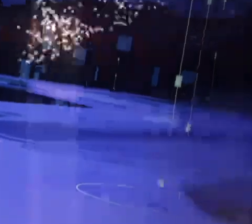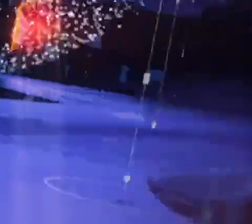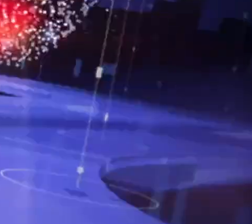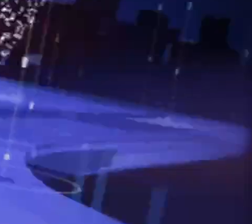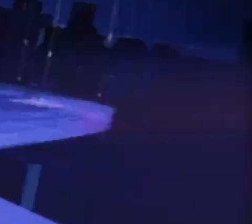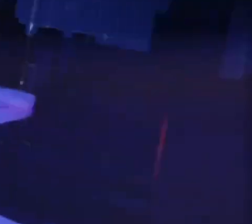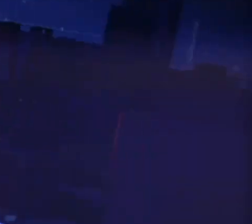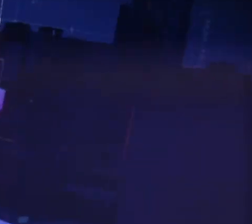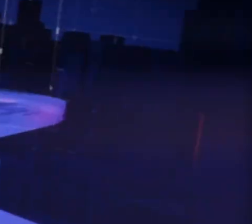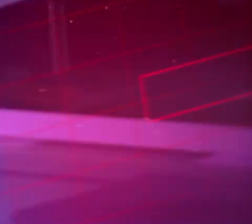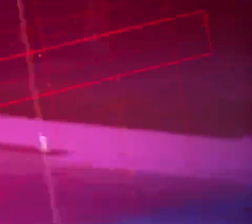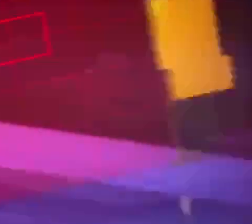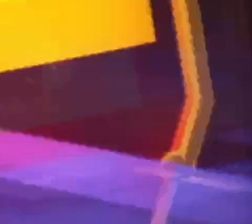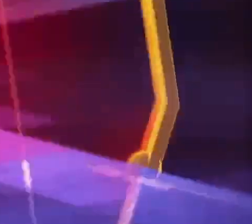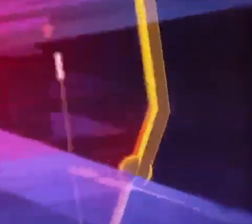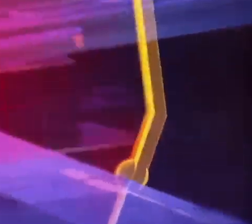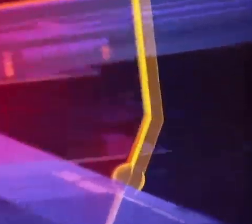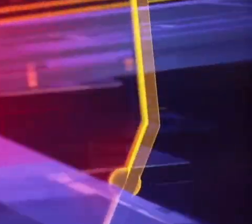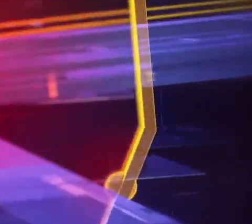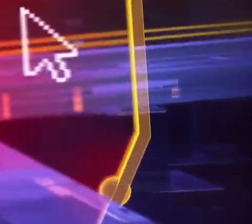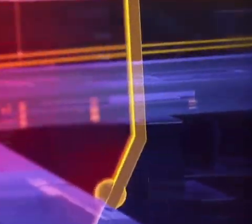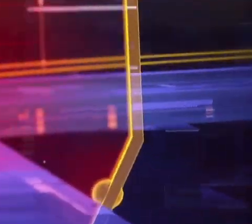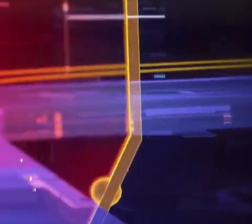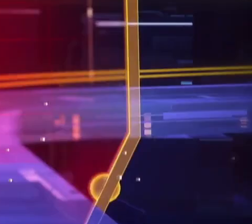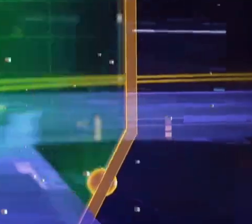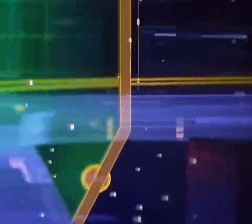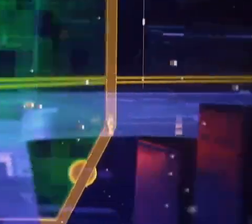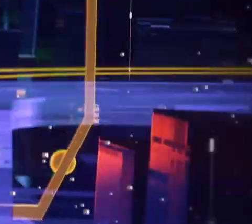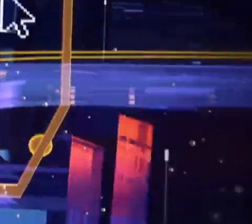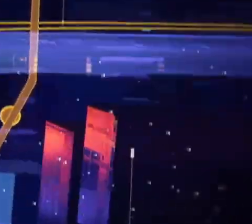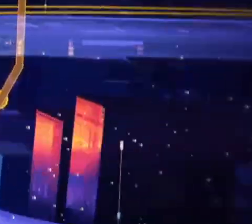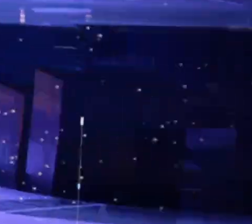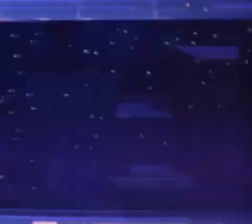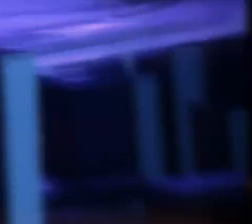Students can get rolling with just a few clicks, no credit card required.